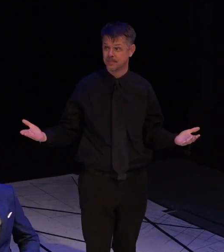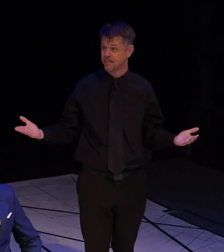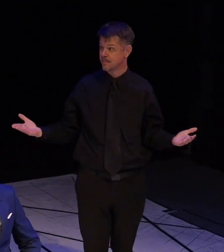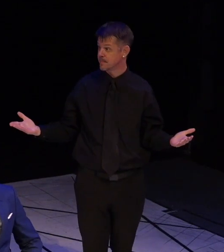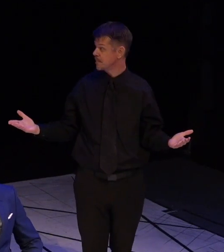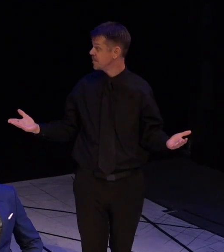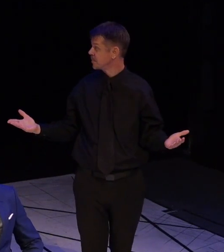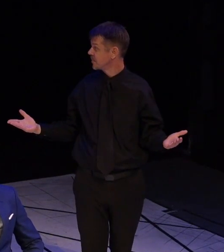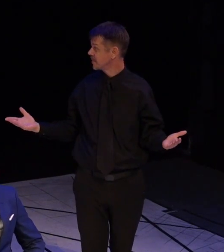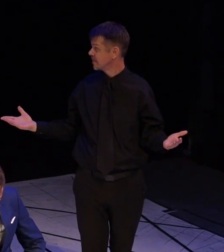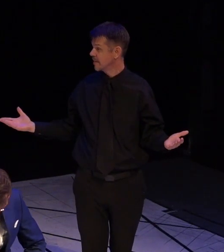[Audience Member] That's what she said.